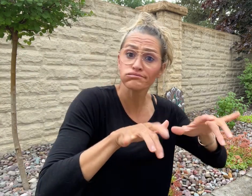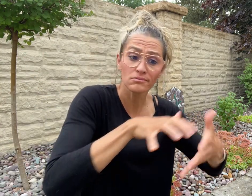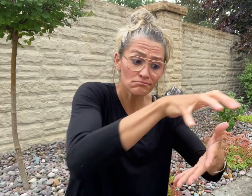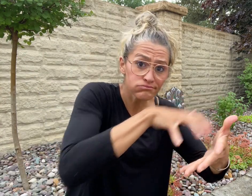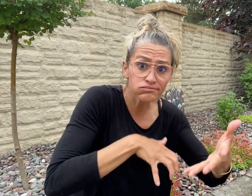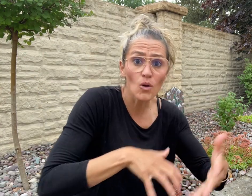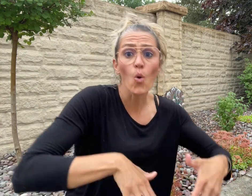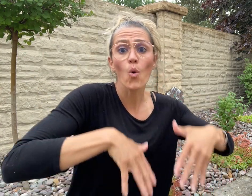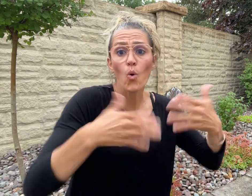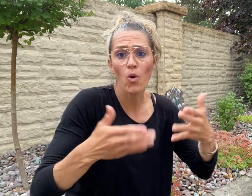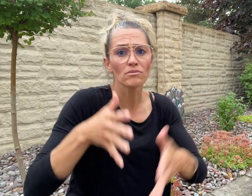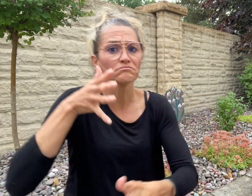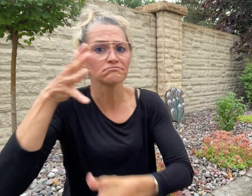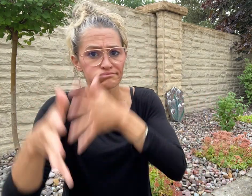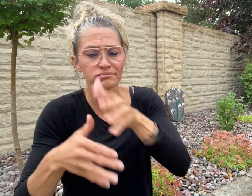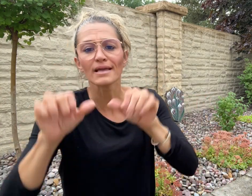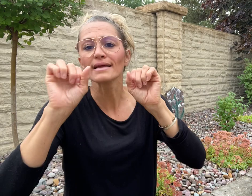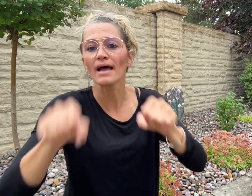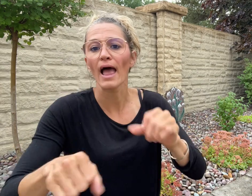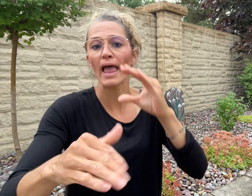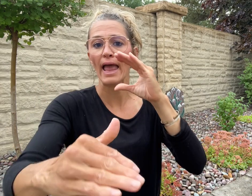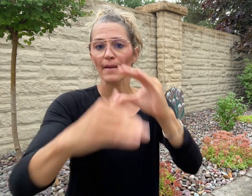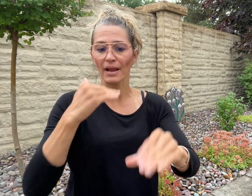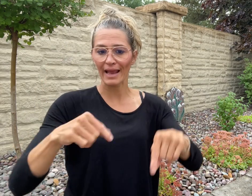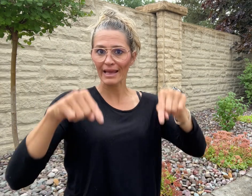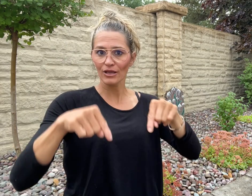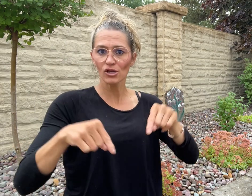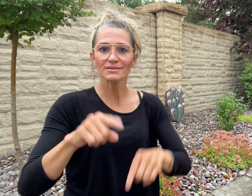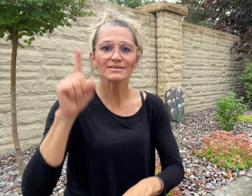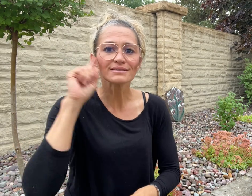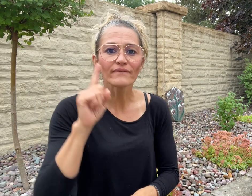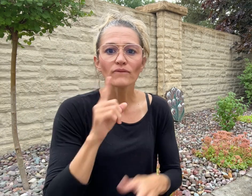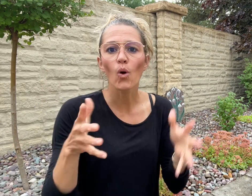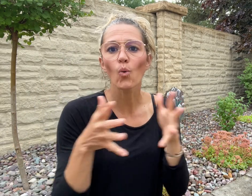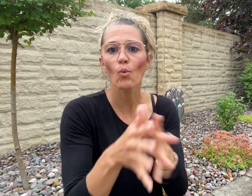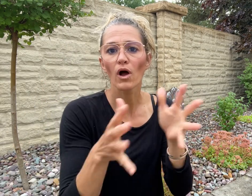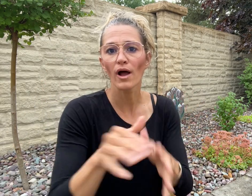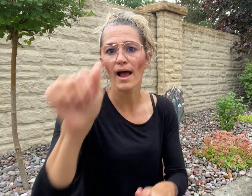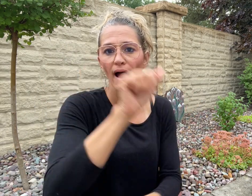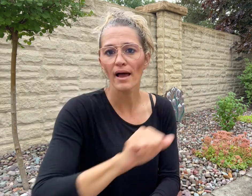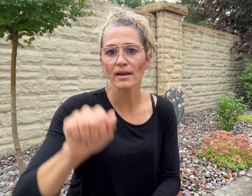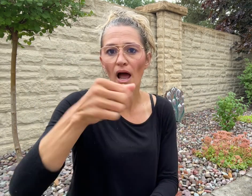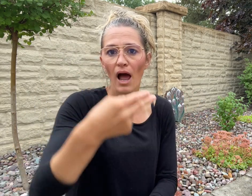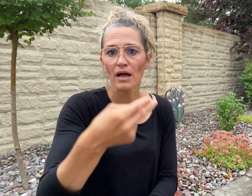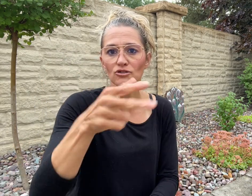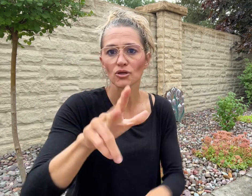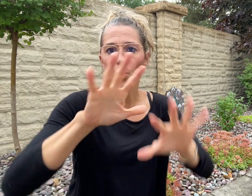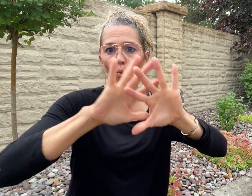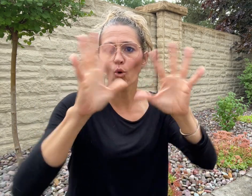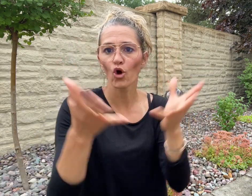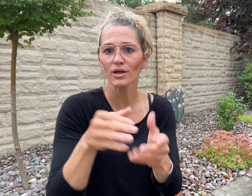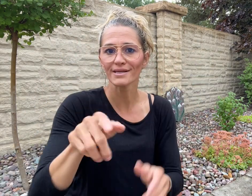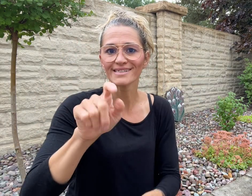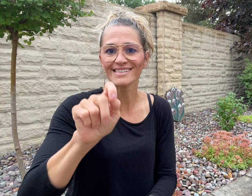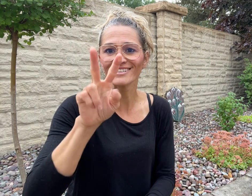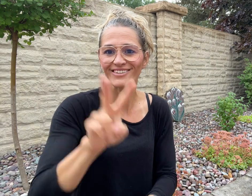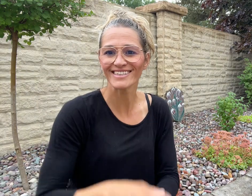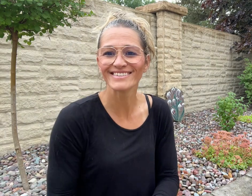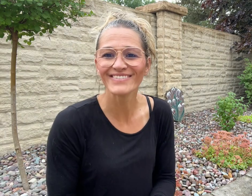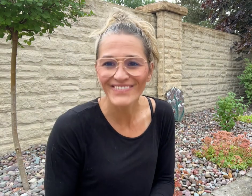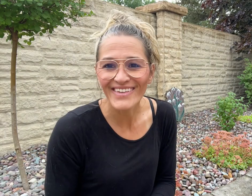in landscape format to deafwire@h3world.tv.